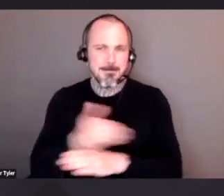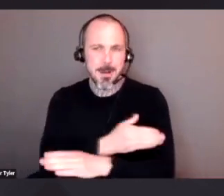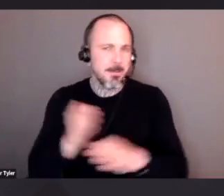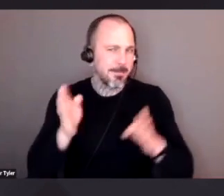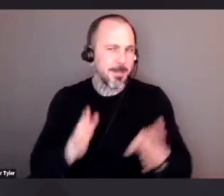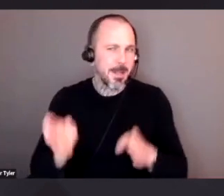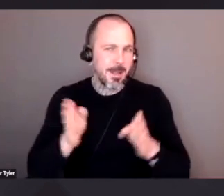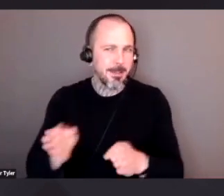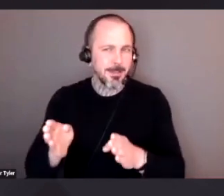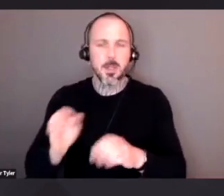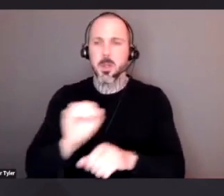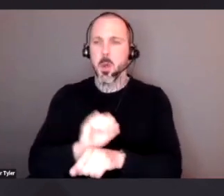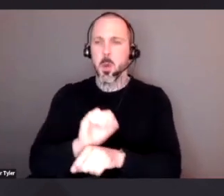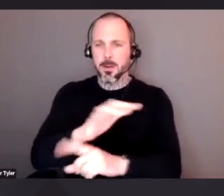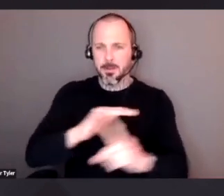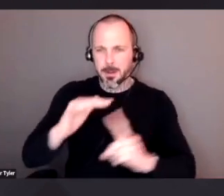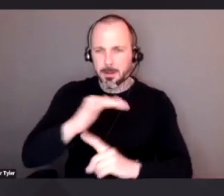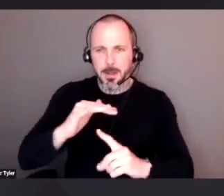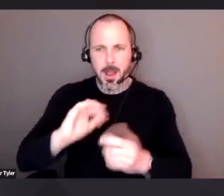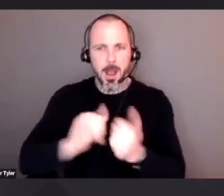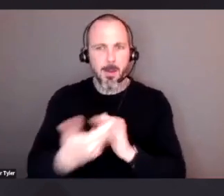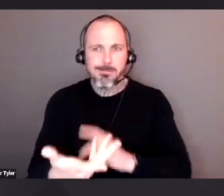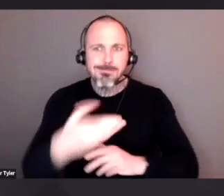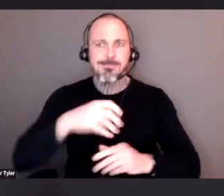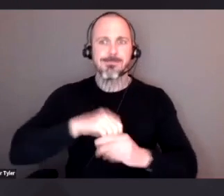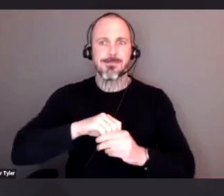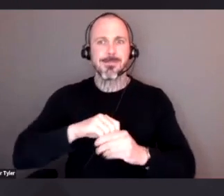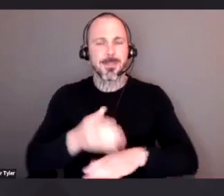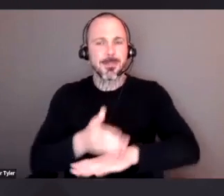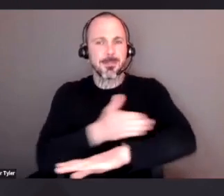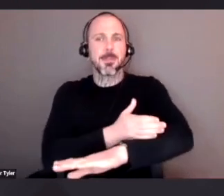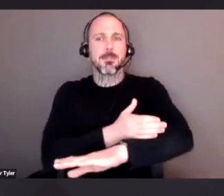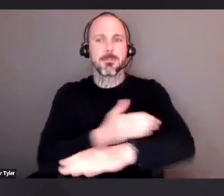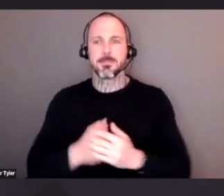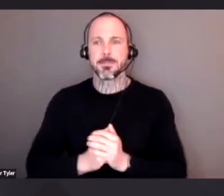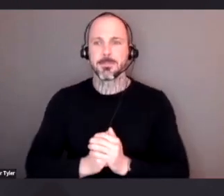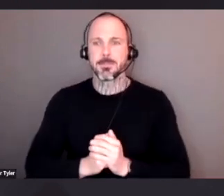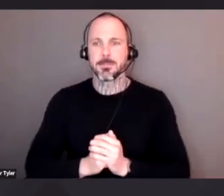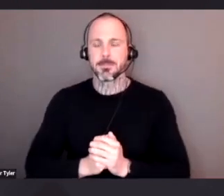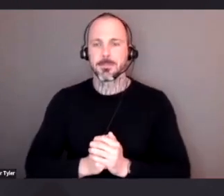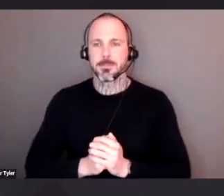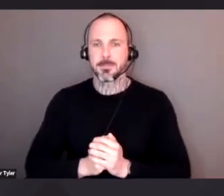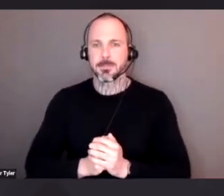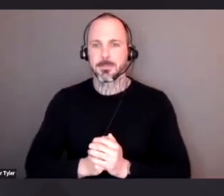depend on the level of inclusion within your workplace. In this light, a great place to start is